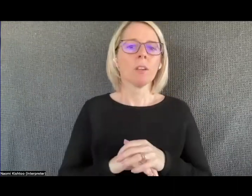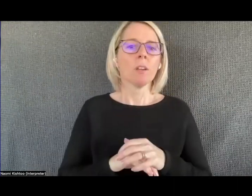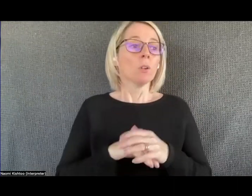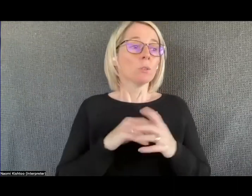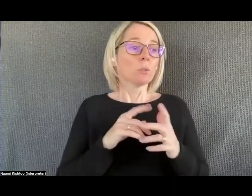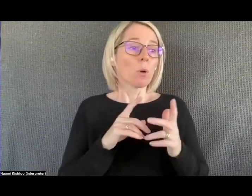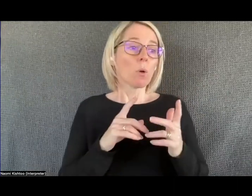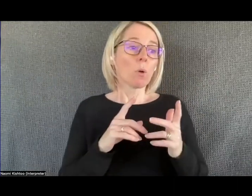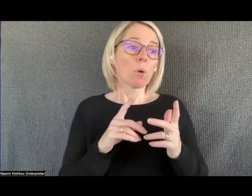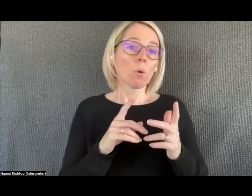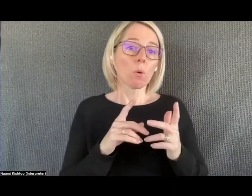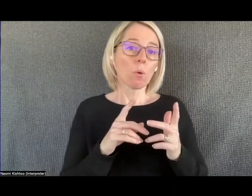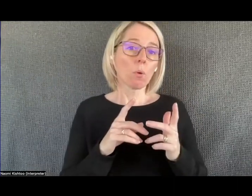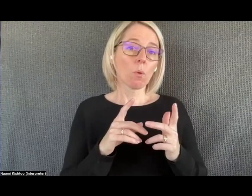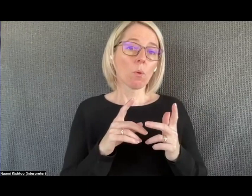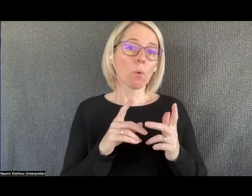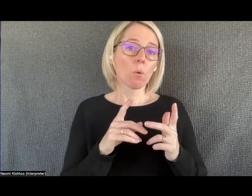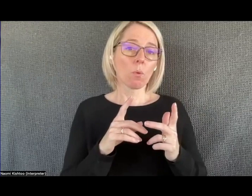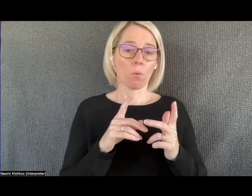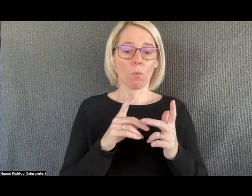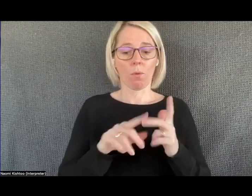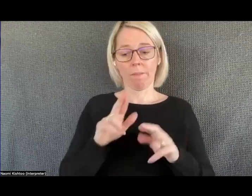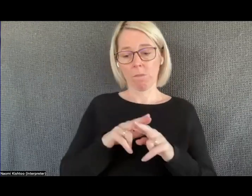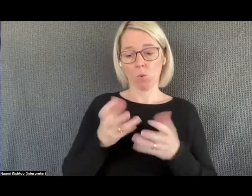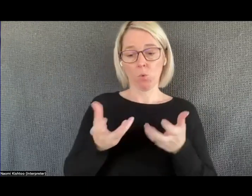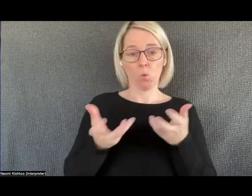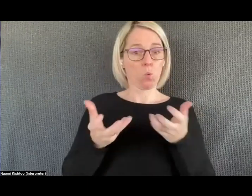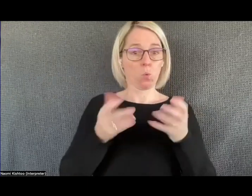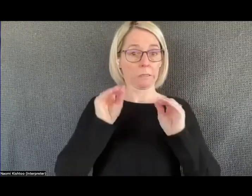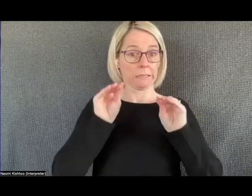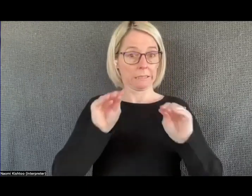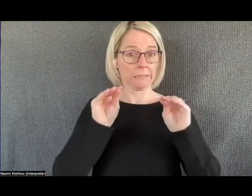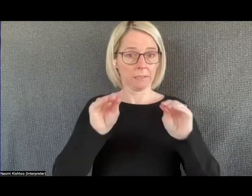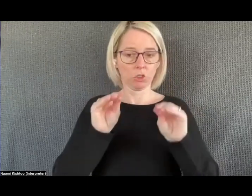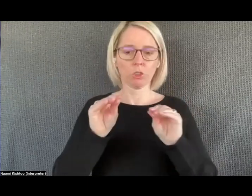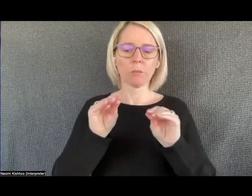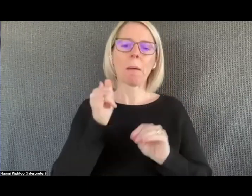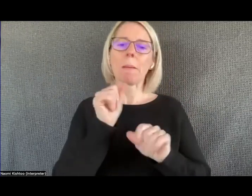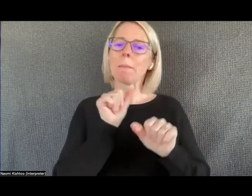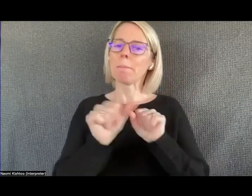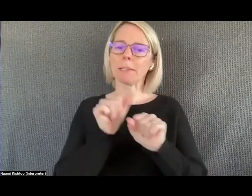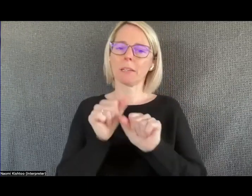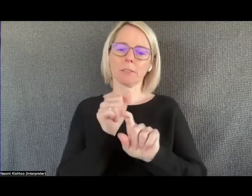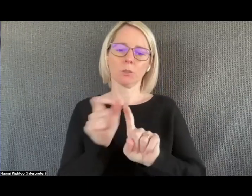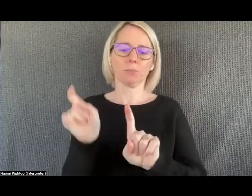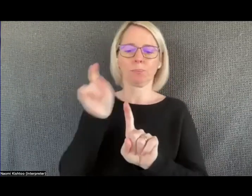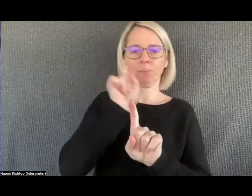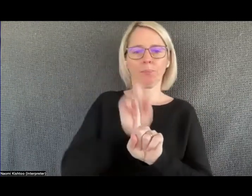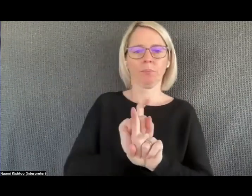use two hands around the back of them. Sometimes if you’ve got a bench or a table that you could be